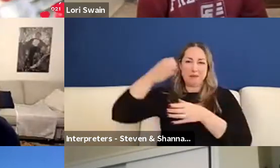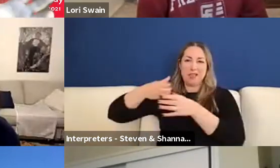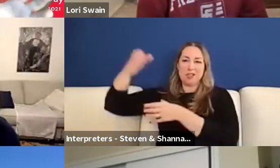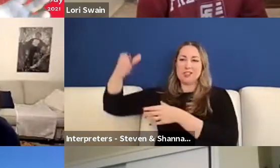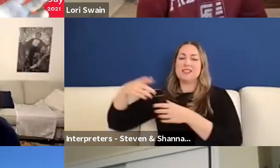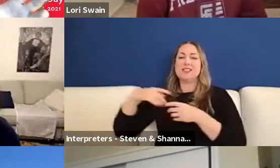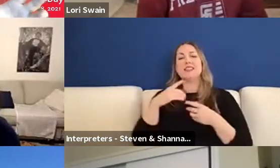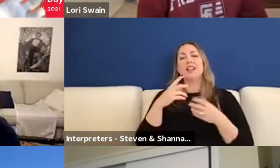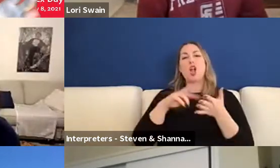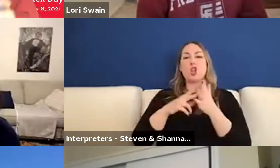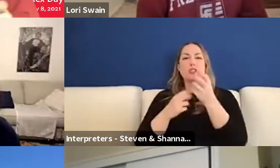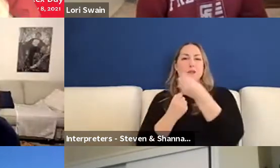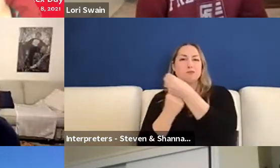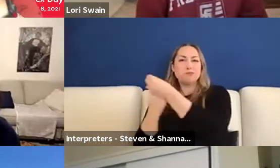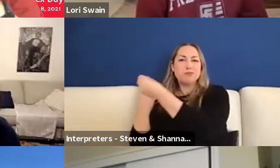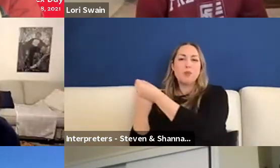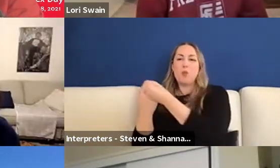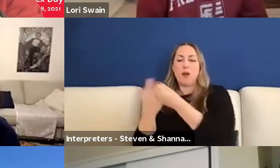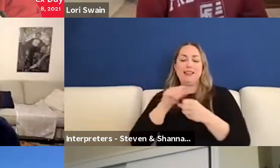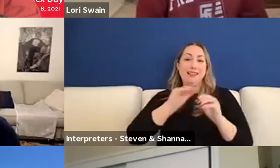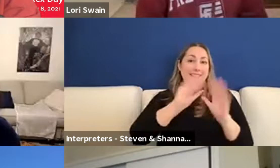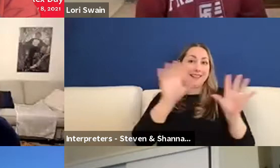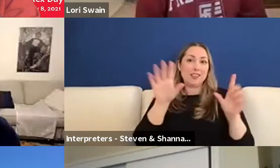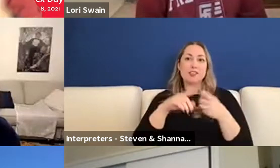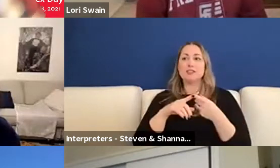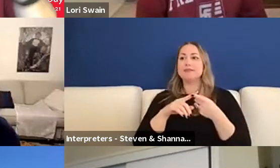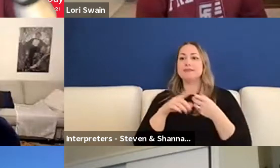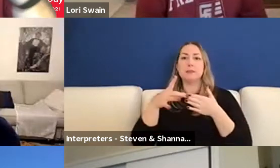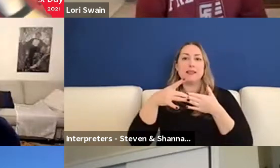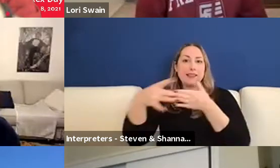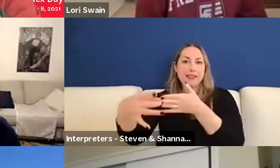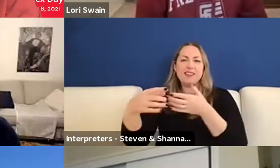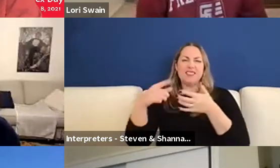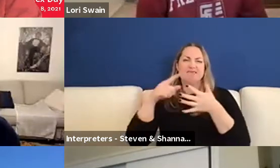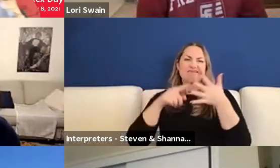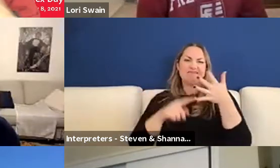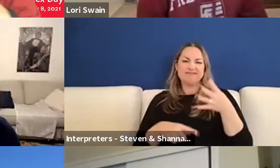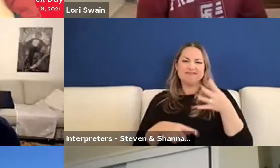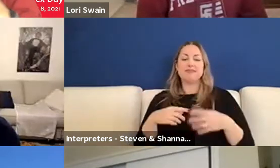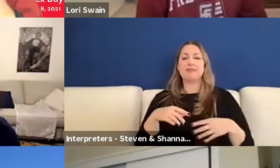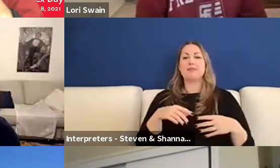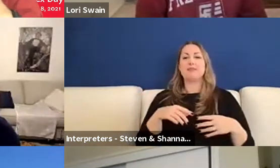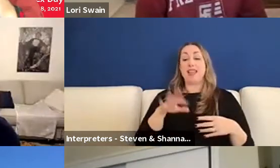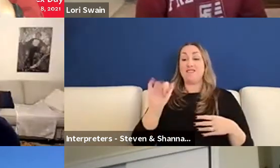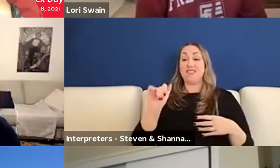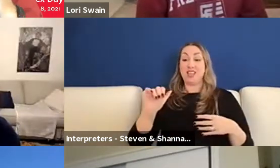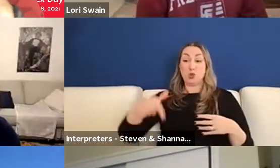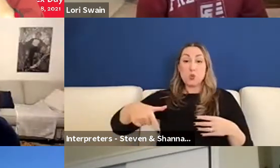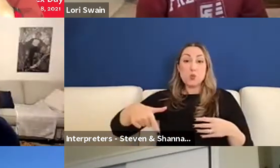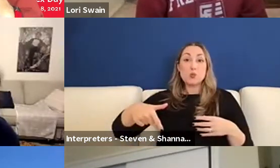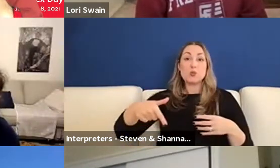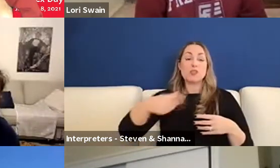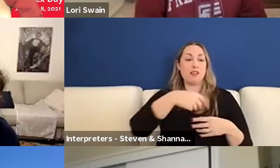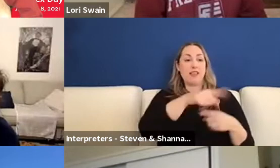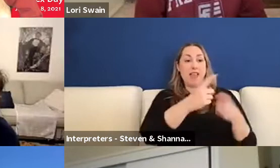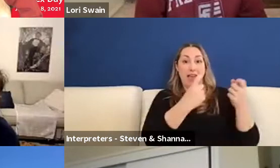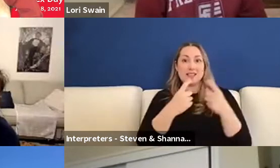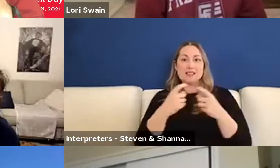right path, you know, so when staff are talking, they've got these FAQs. And then what they're doing is a warm handoff. And so